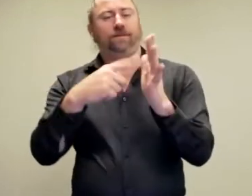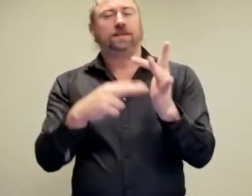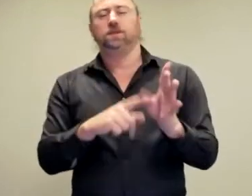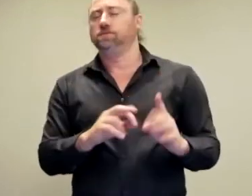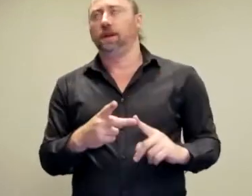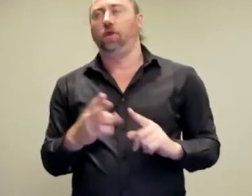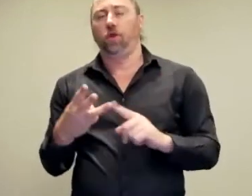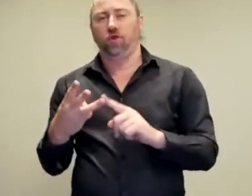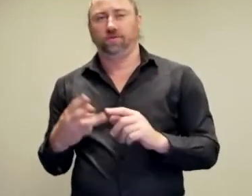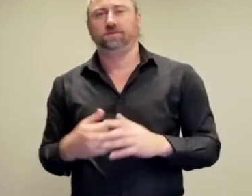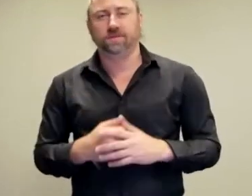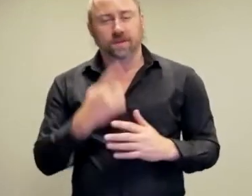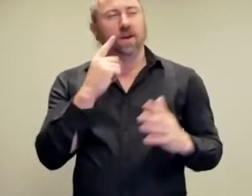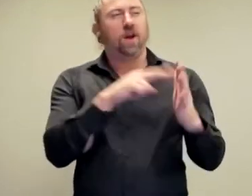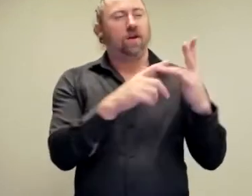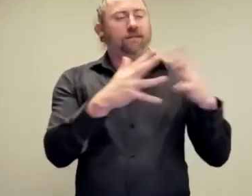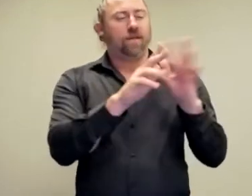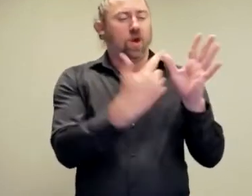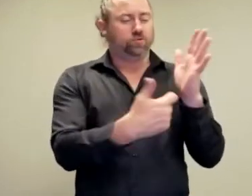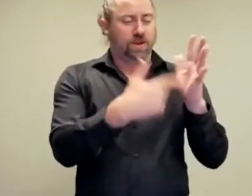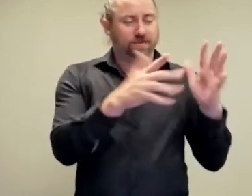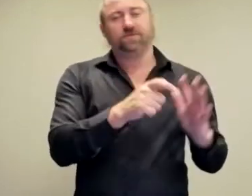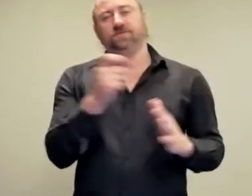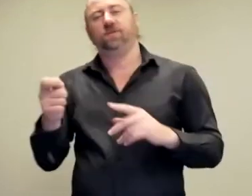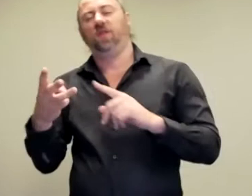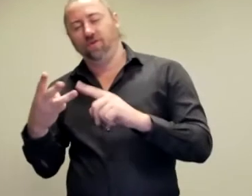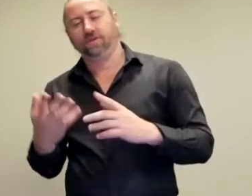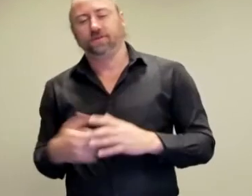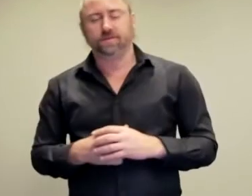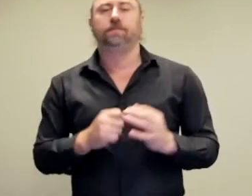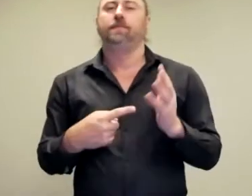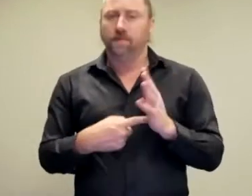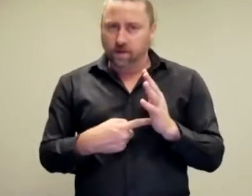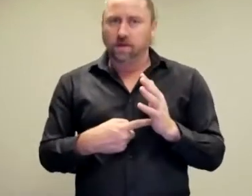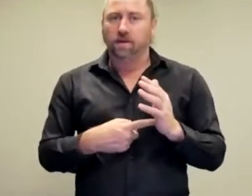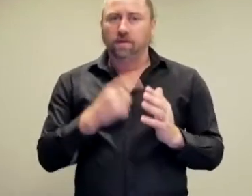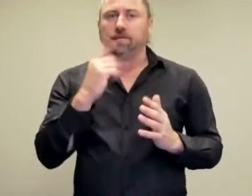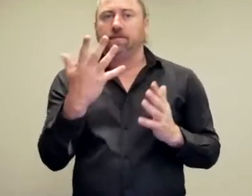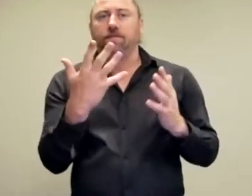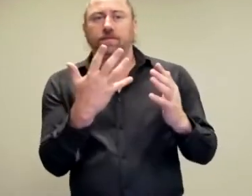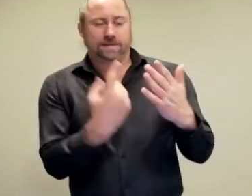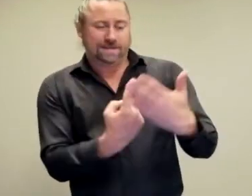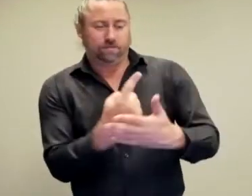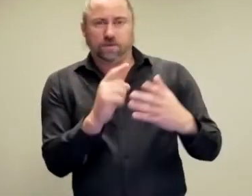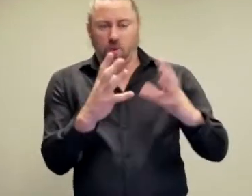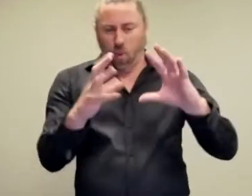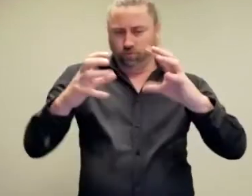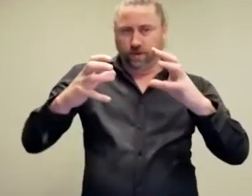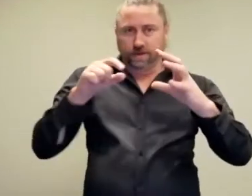because I showed you Flowchart of affinities. I see the potential to project subject or object-like qualities into these sea sponges.